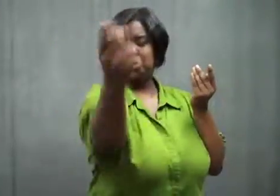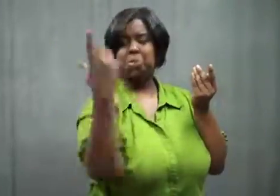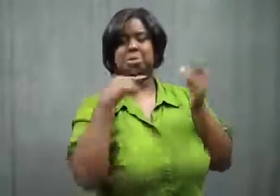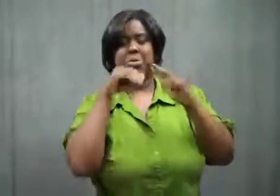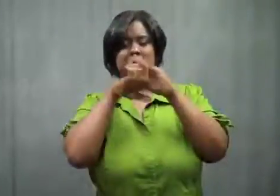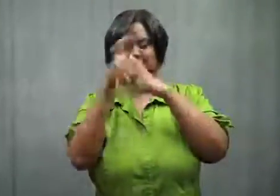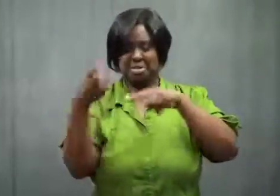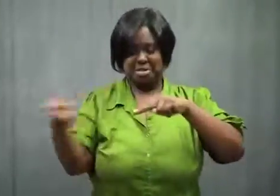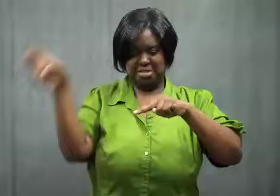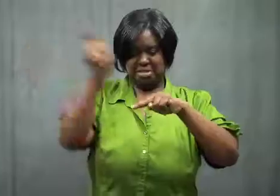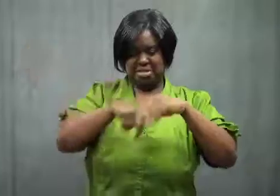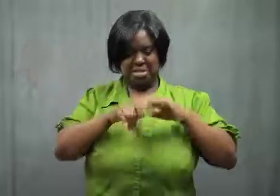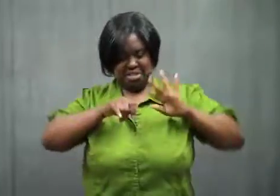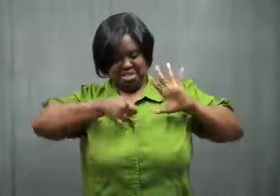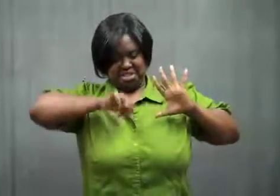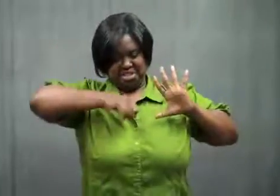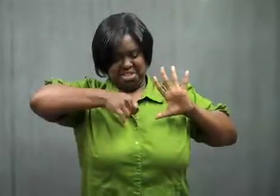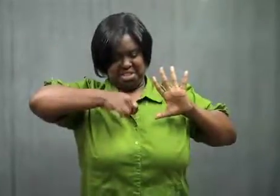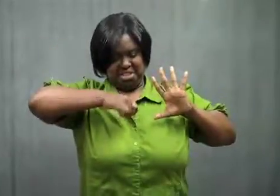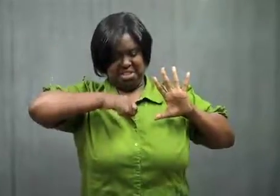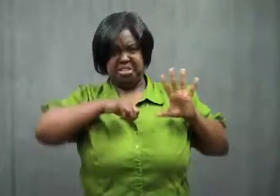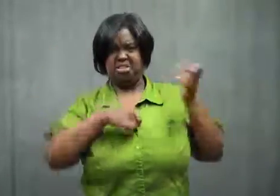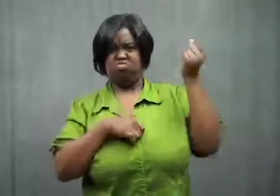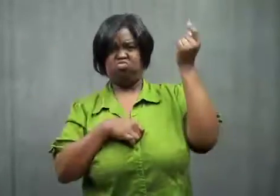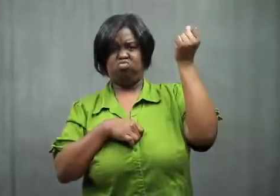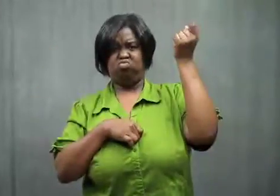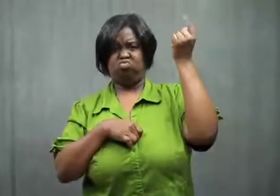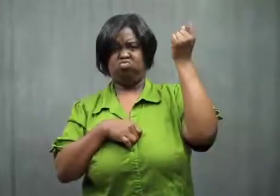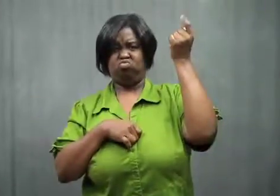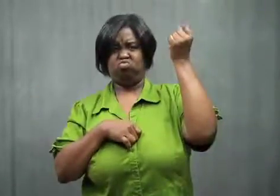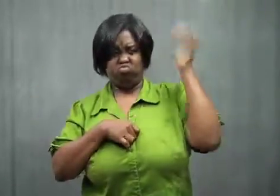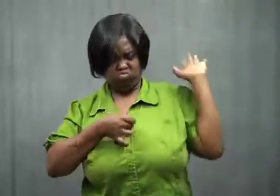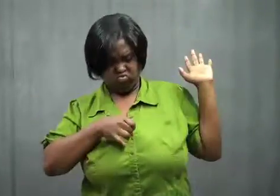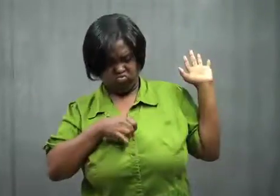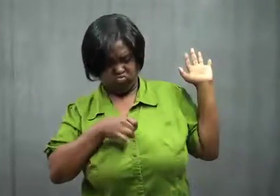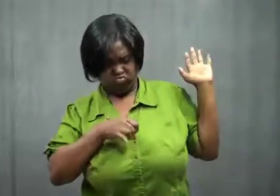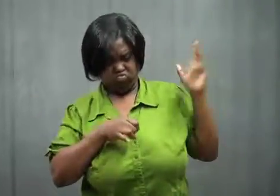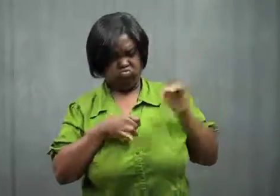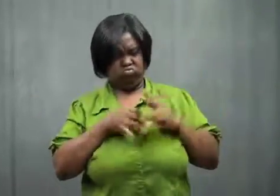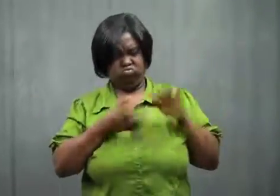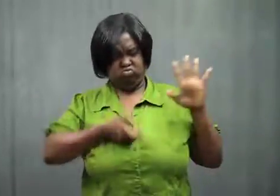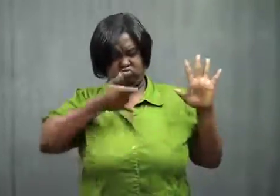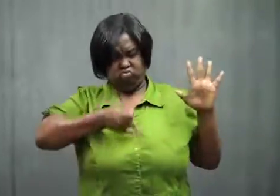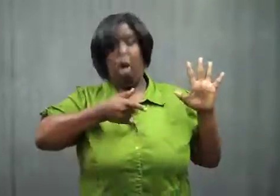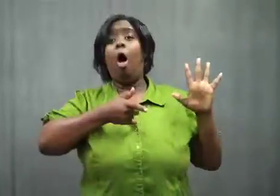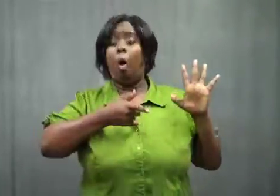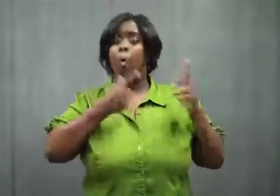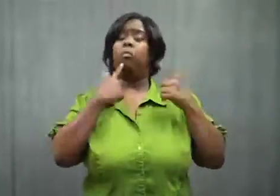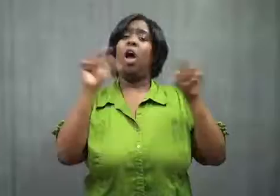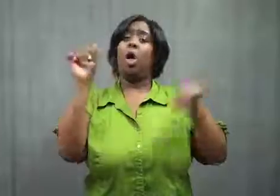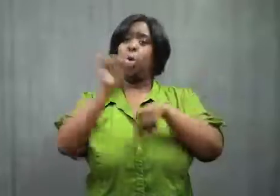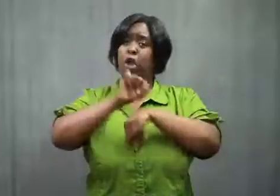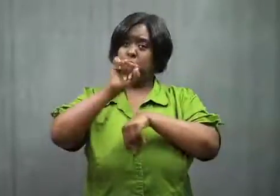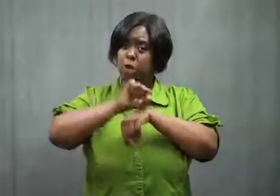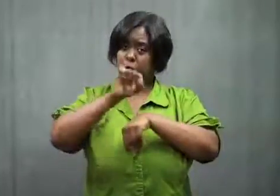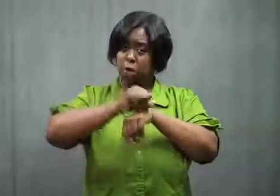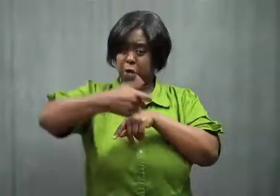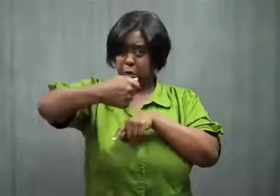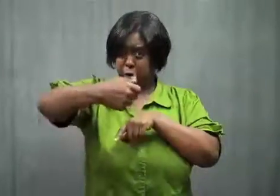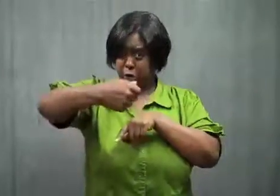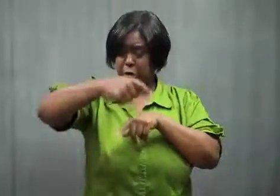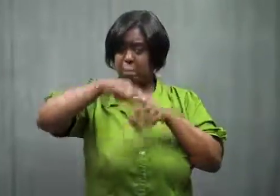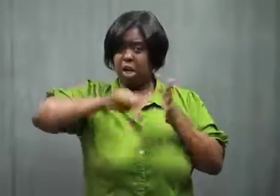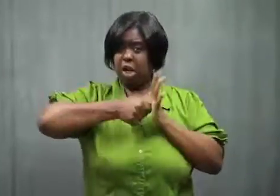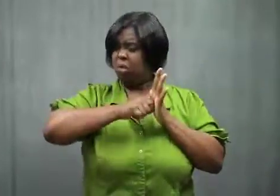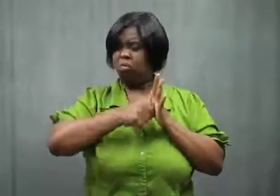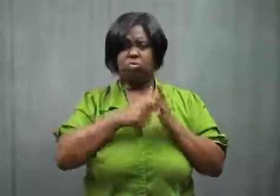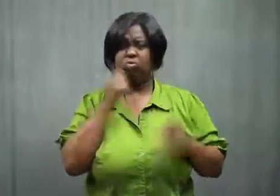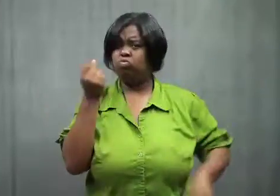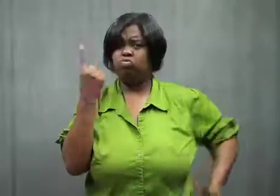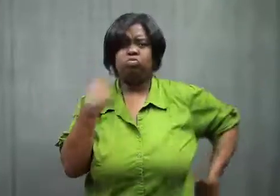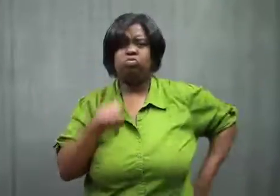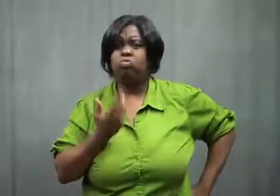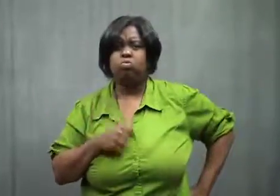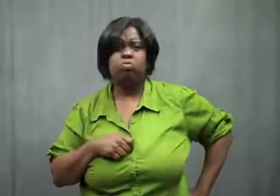I got to the car and the key wouldn't work. Why not?